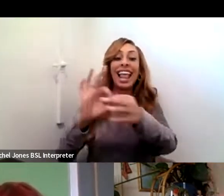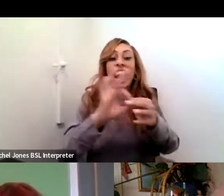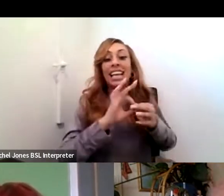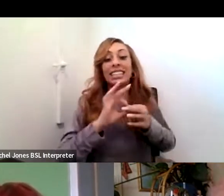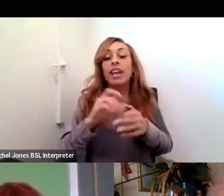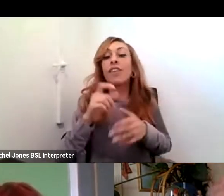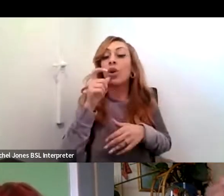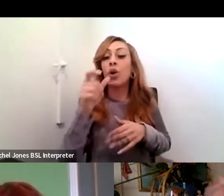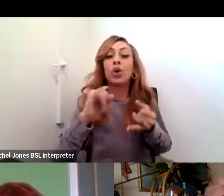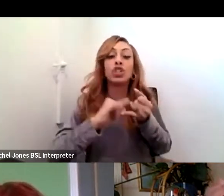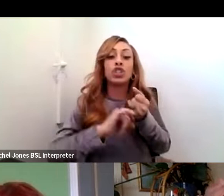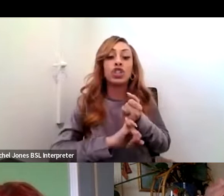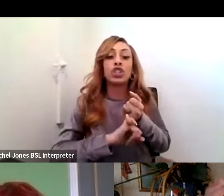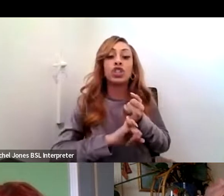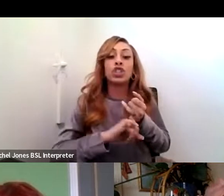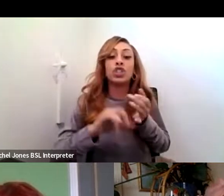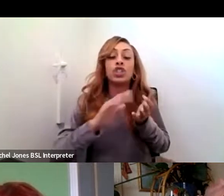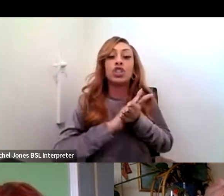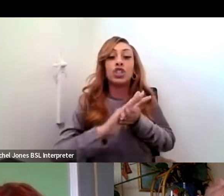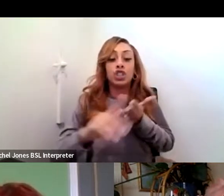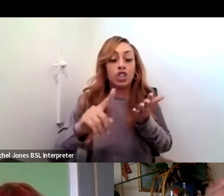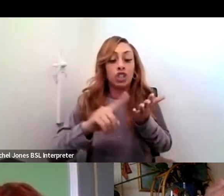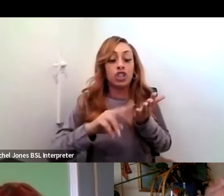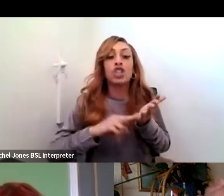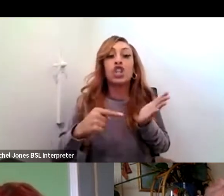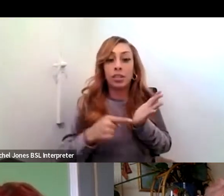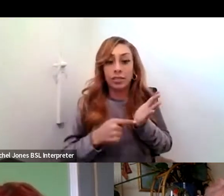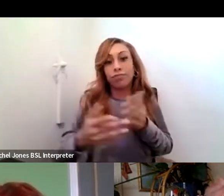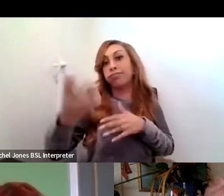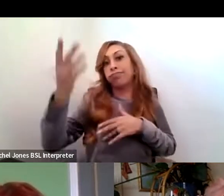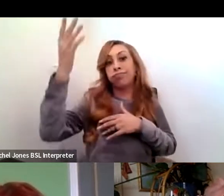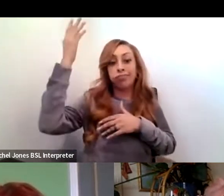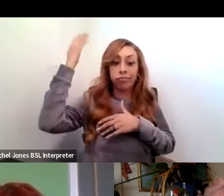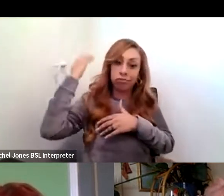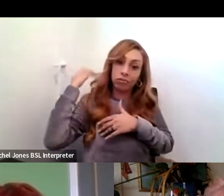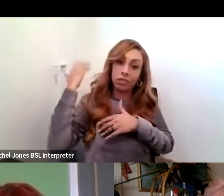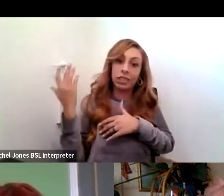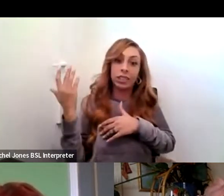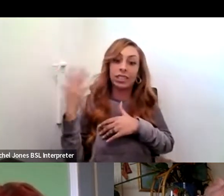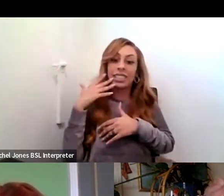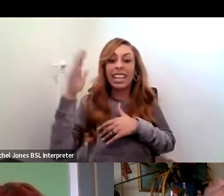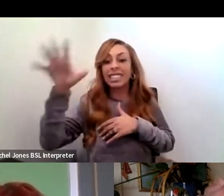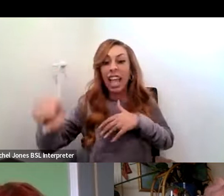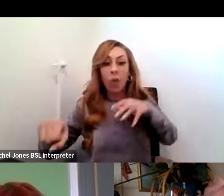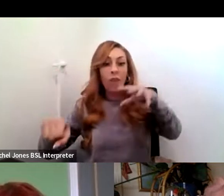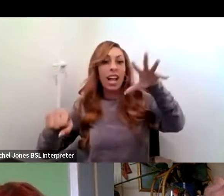Which was started many years ago in the days when you could take over buildings in London, and make shows in them,